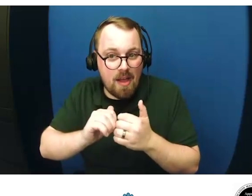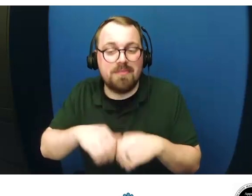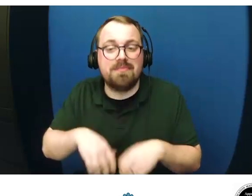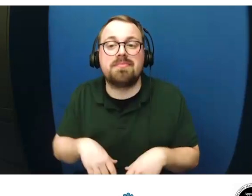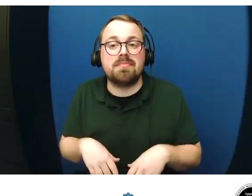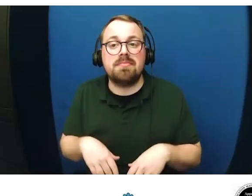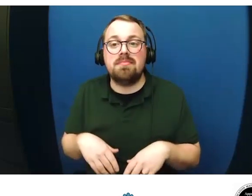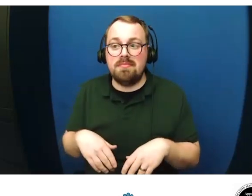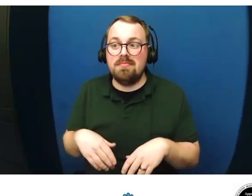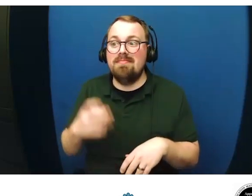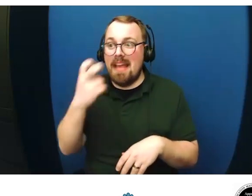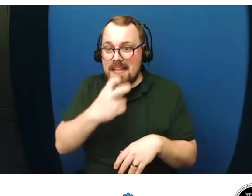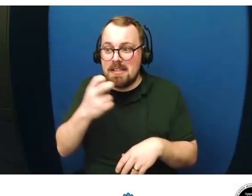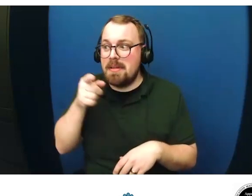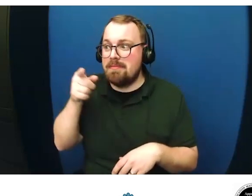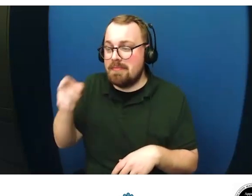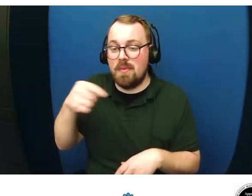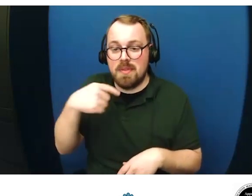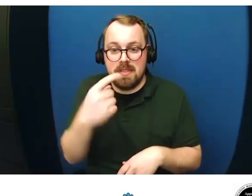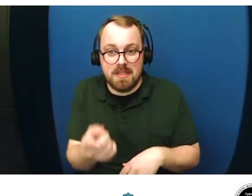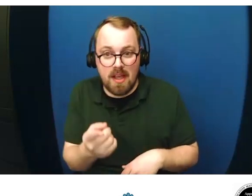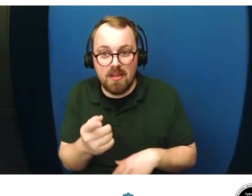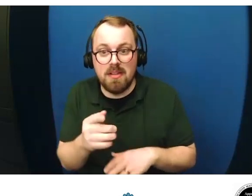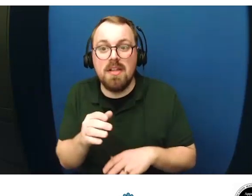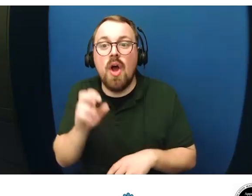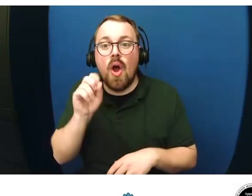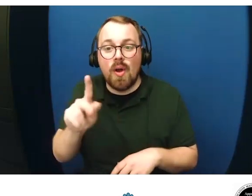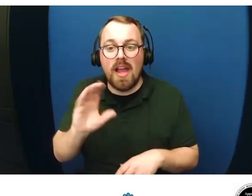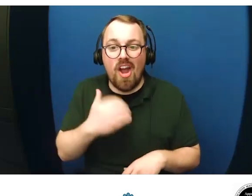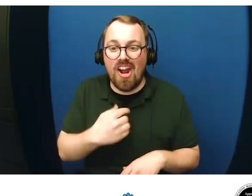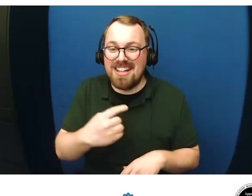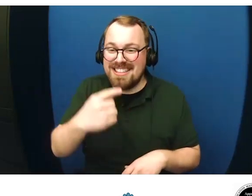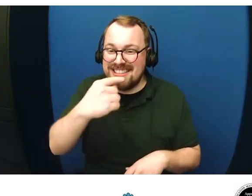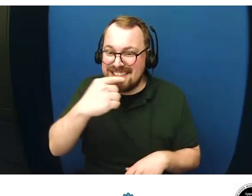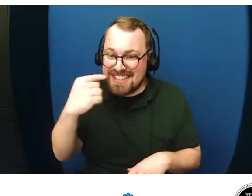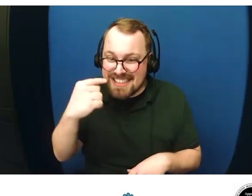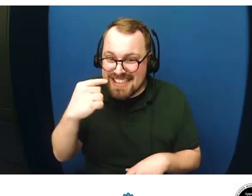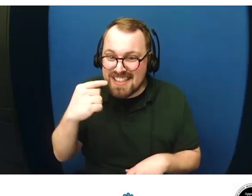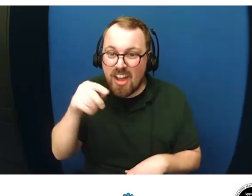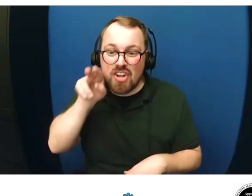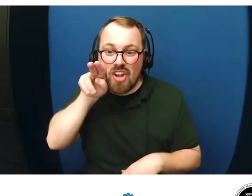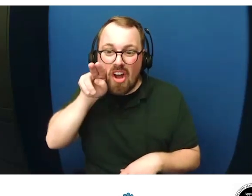the SLP is saying, "Okay, we're gonna put our...our teeth here. We're gonna put our tongue here".